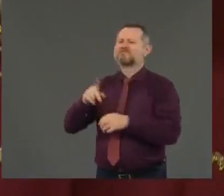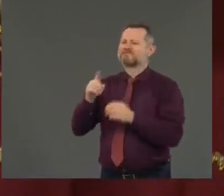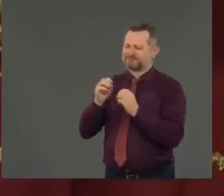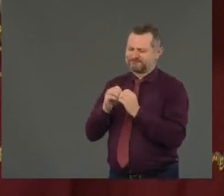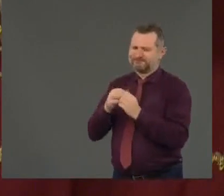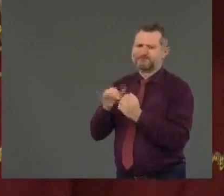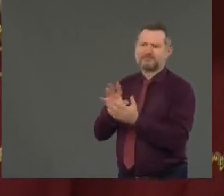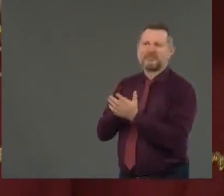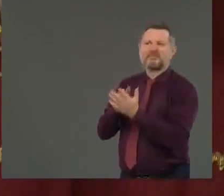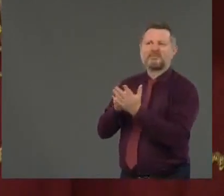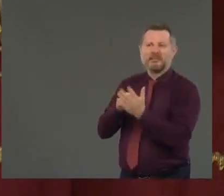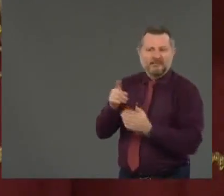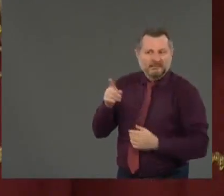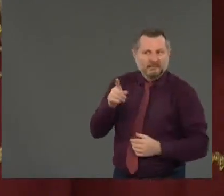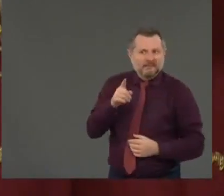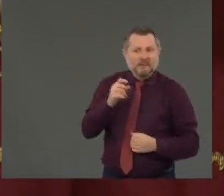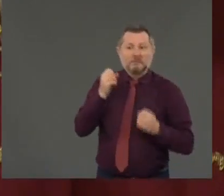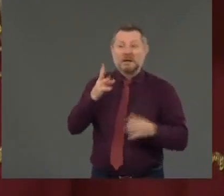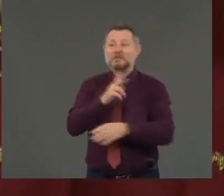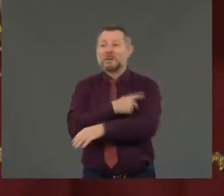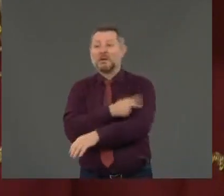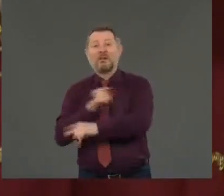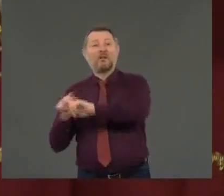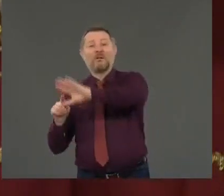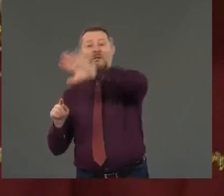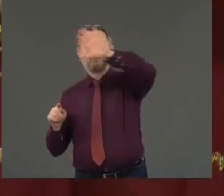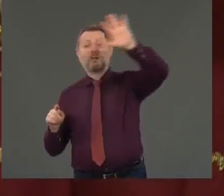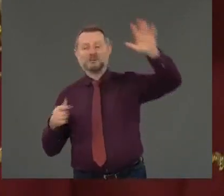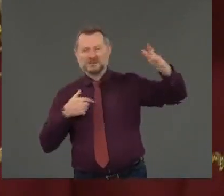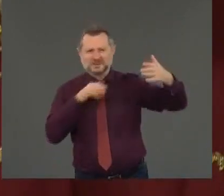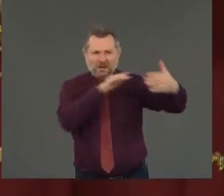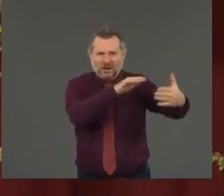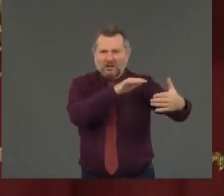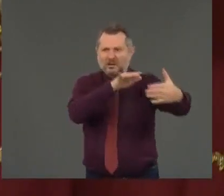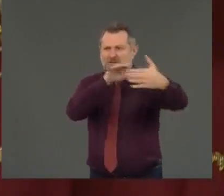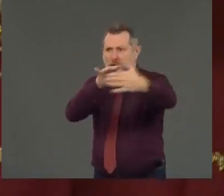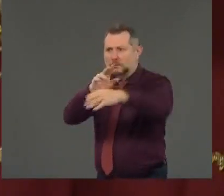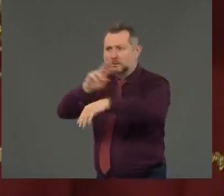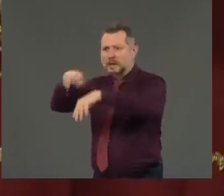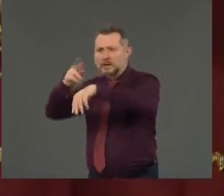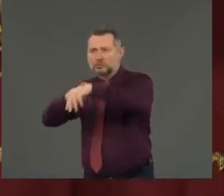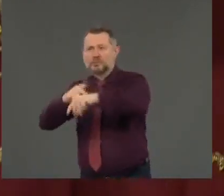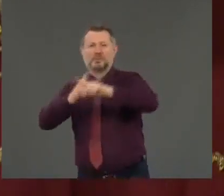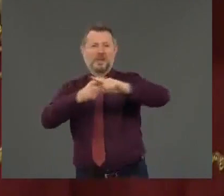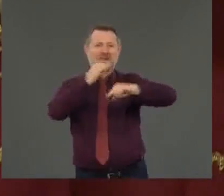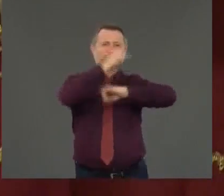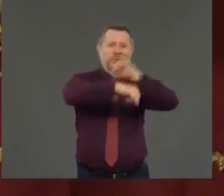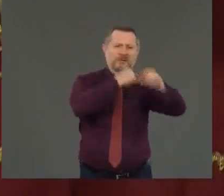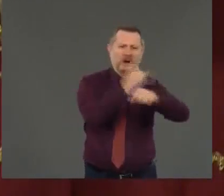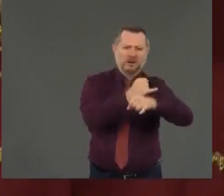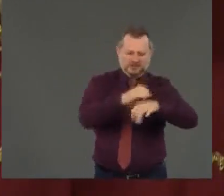YESTERDAY I HAD THE OPPORTUNITY TO TALK TO NIH SCIENTISTS ABOUT THIS AS WELL AND WE'LL LEARN